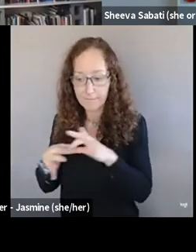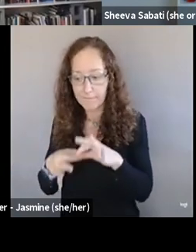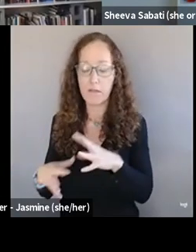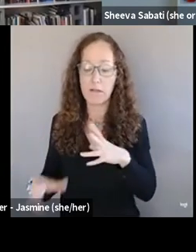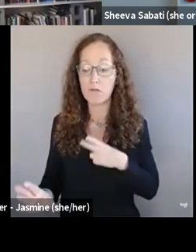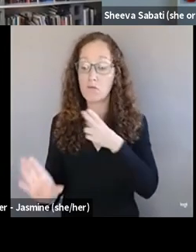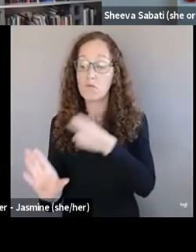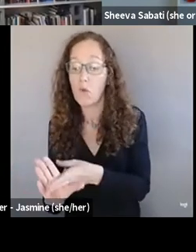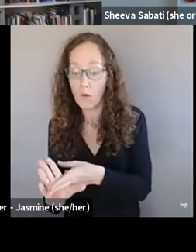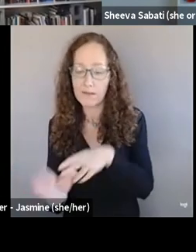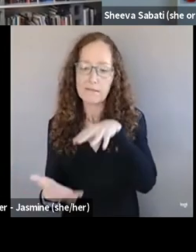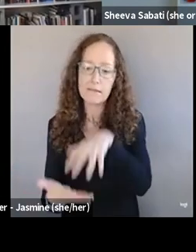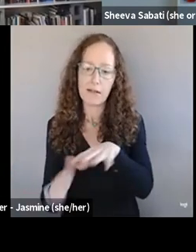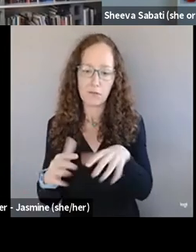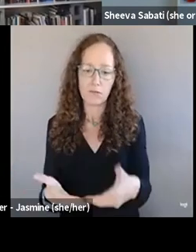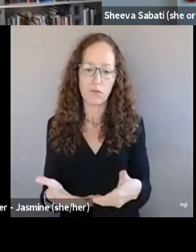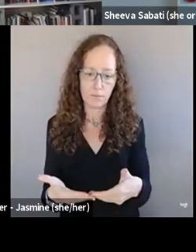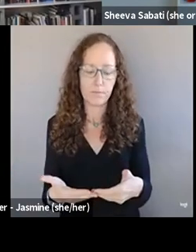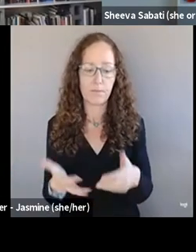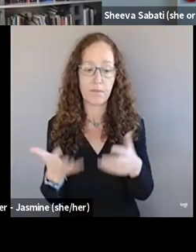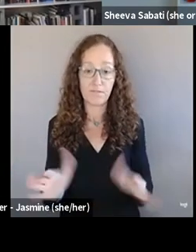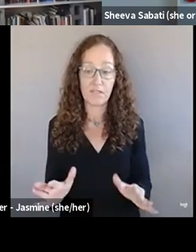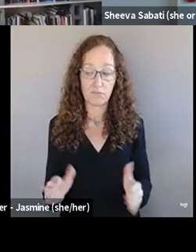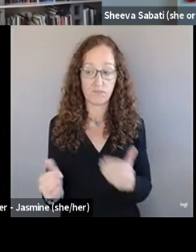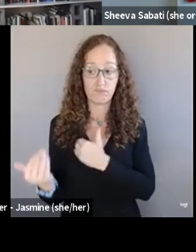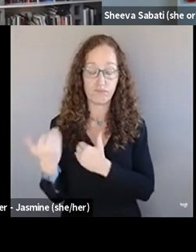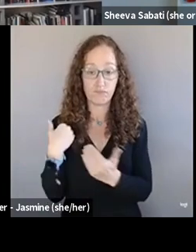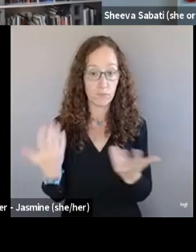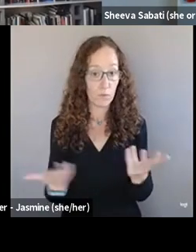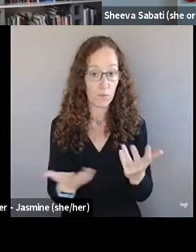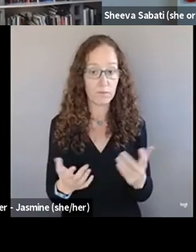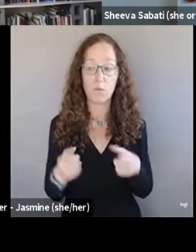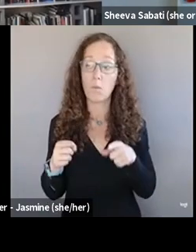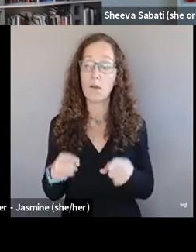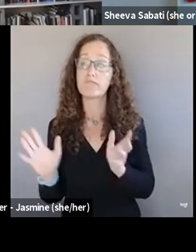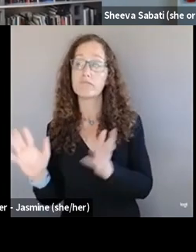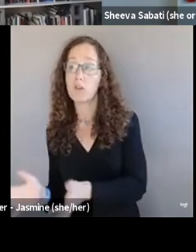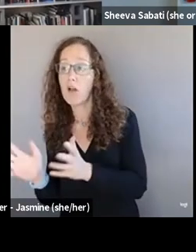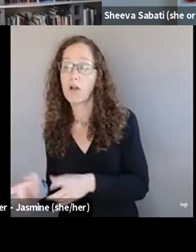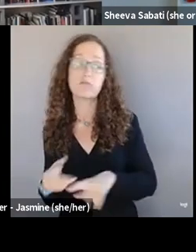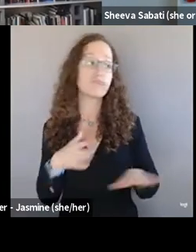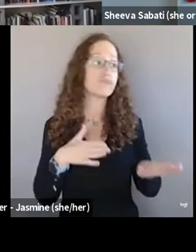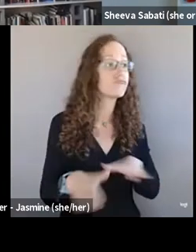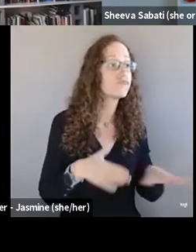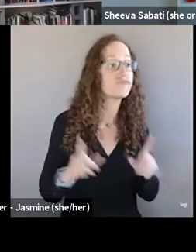remind us that study is happening when we're talking when we're walking, when we're eating when we're dancing. When